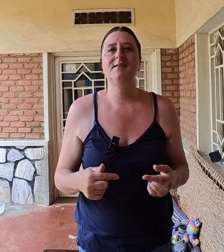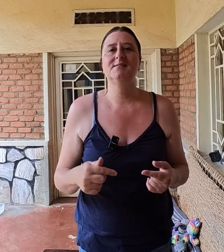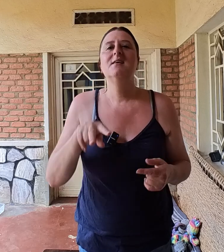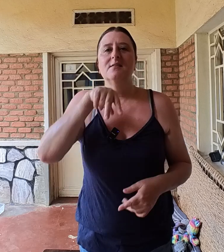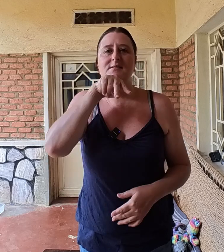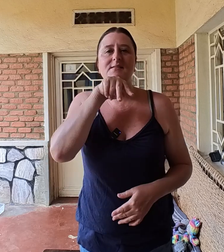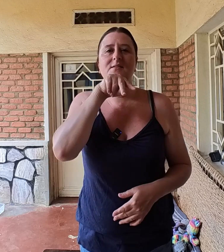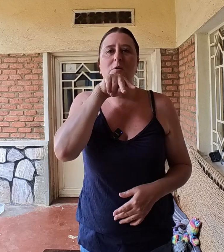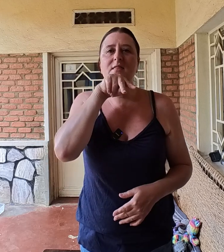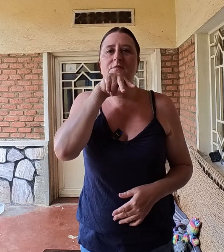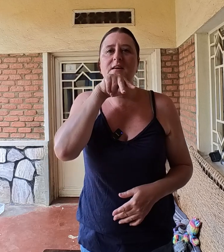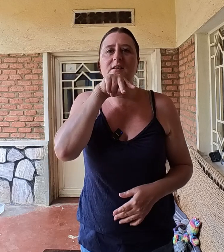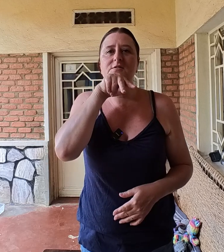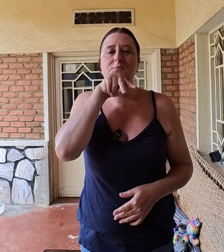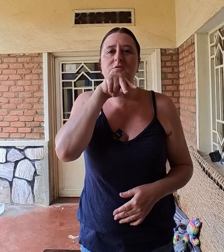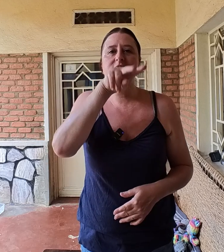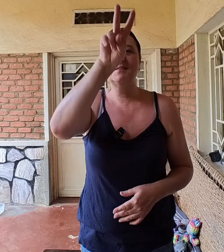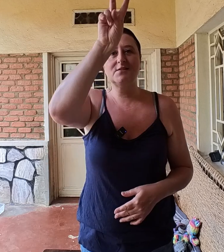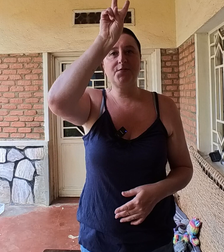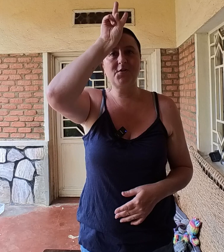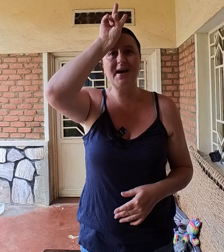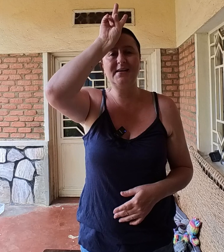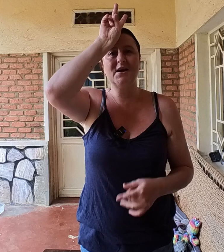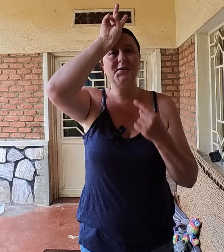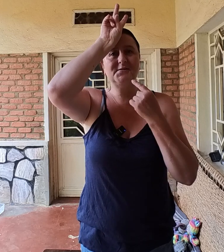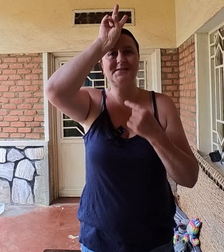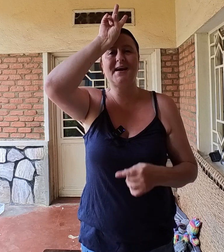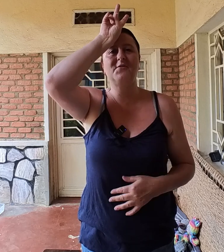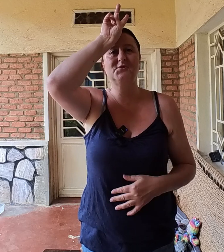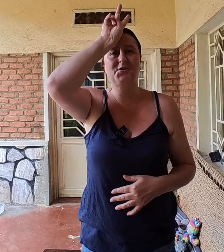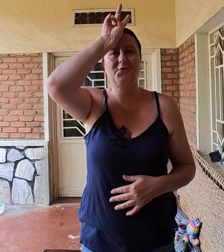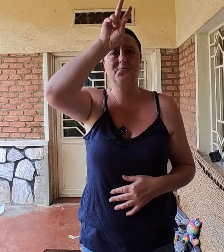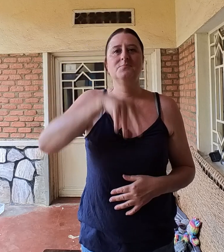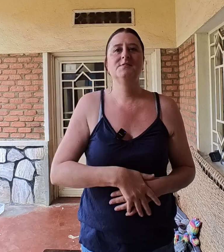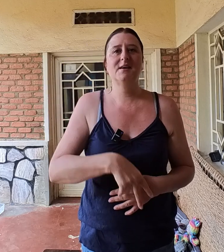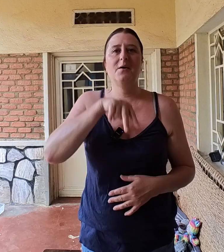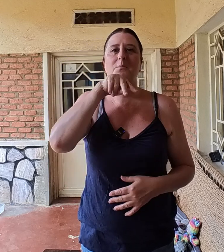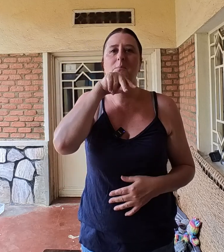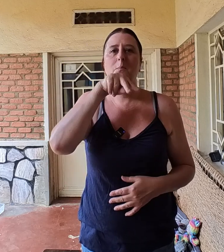this that says that when the V goes from your chin to the forehead, you stick out your tong. So...